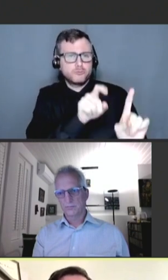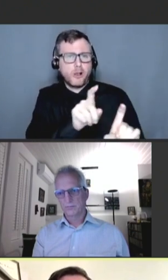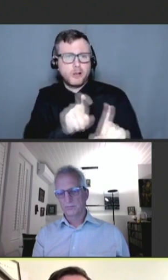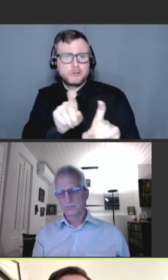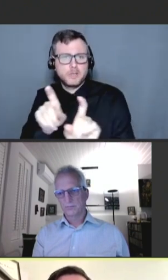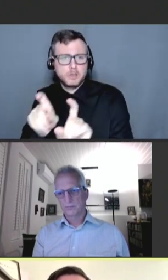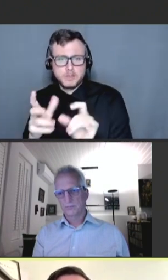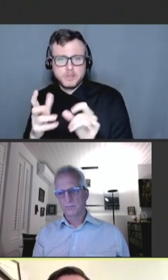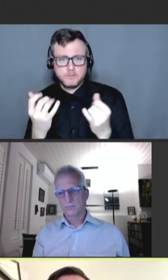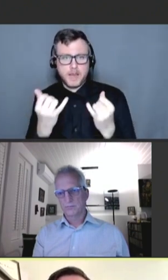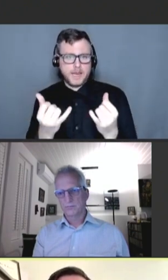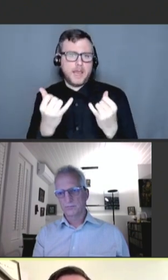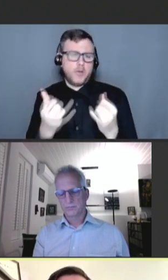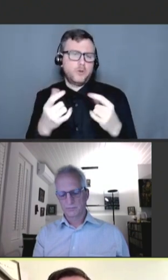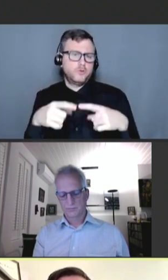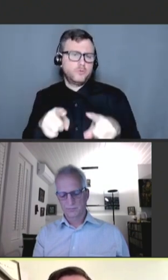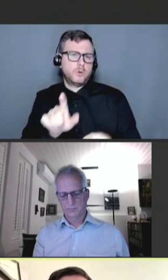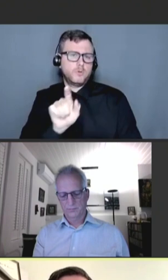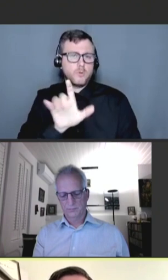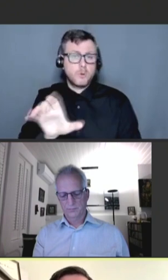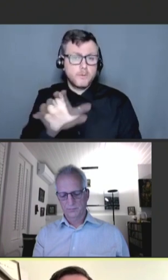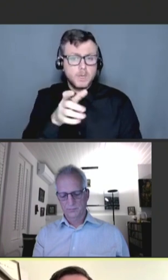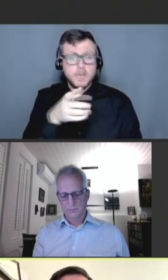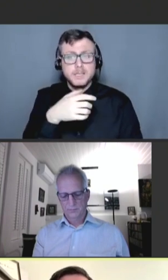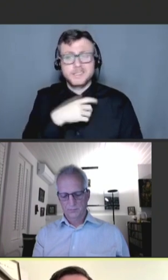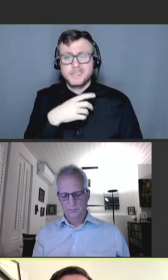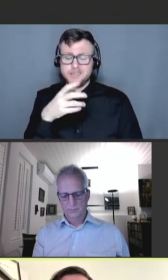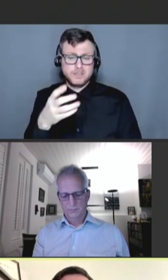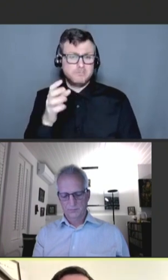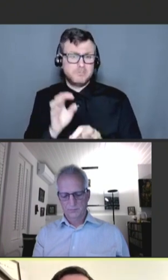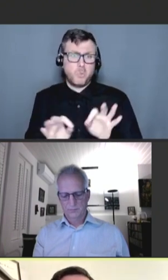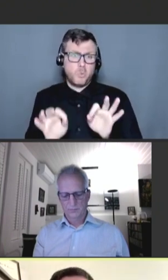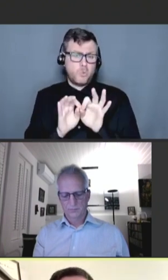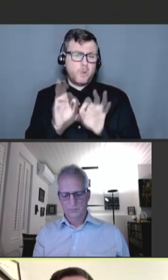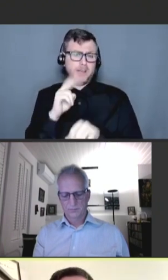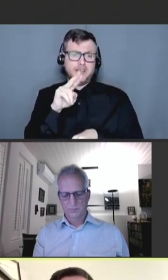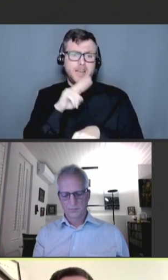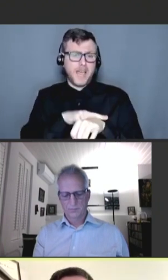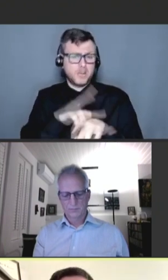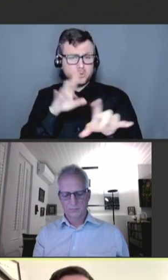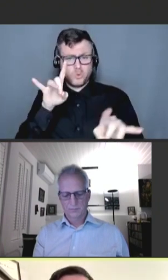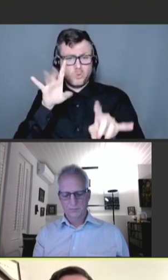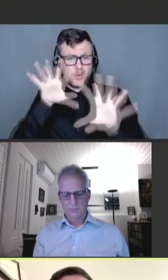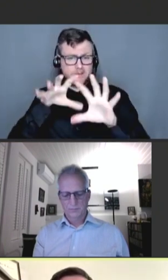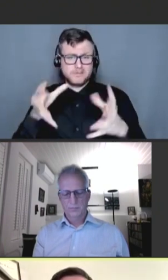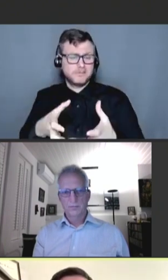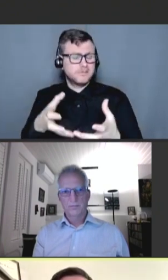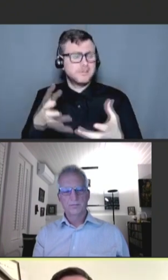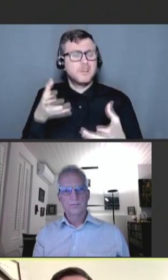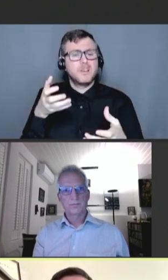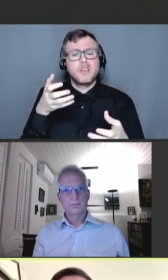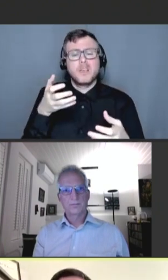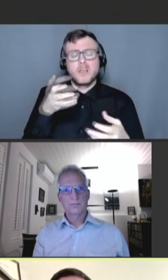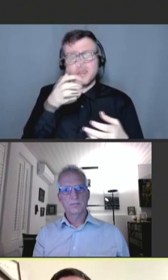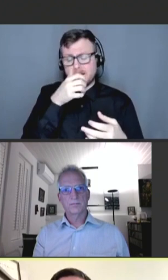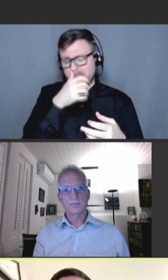of Long-COVID. It's an important national crisis and needs to be addressed. You know, our response